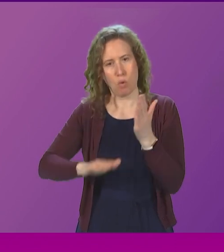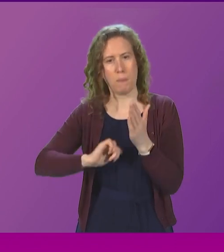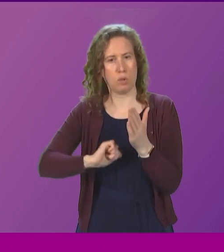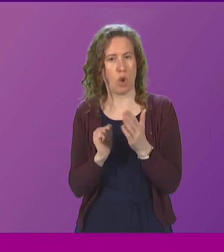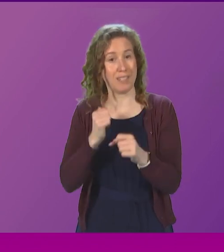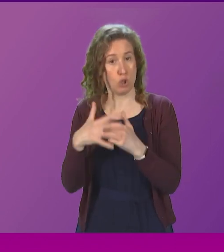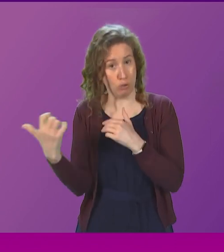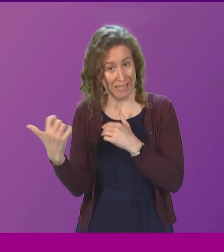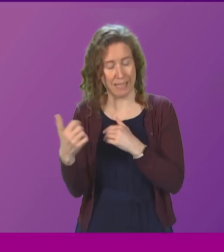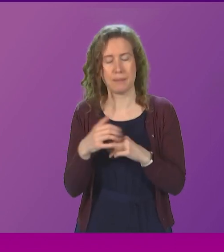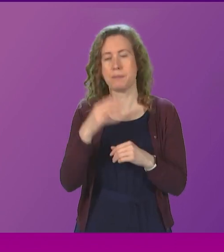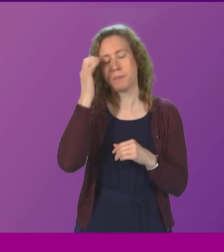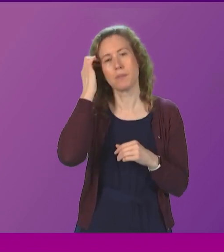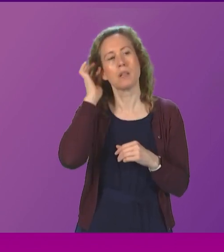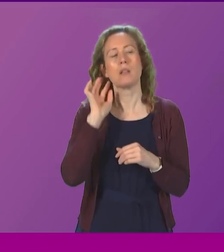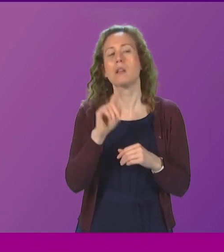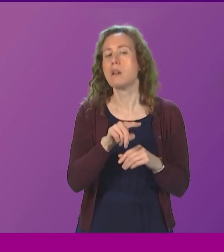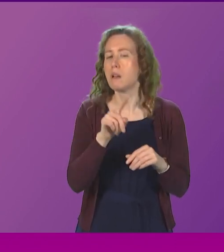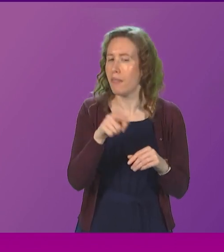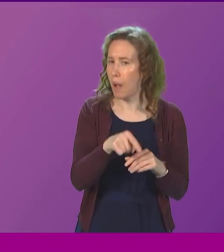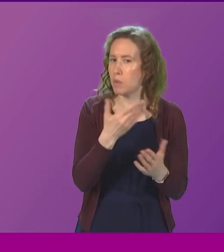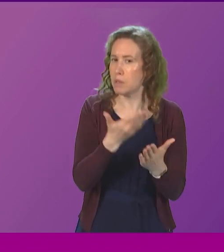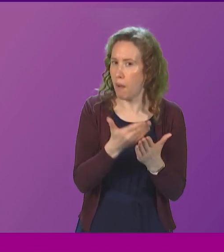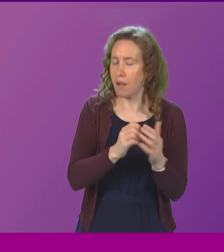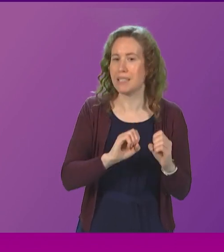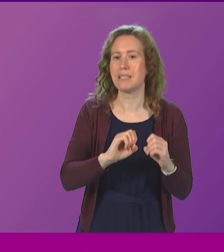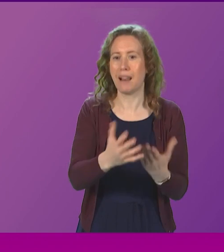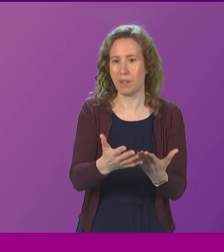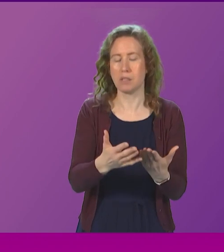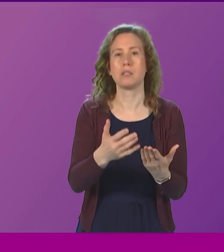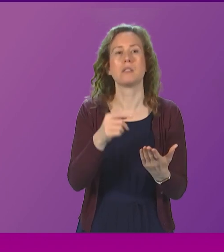Lamlash bay’s no-take zone, which was demanded and delivered by the local community, has had astounding success.